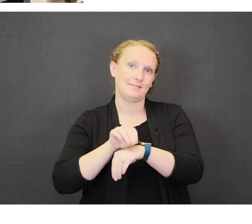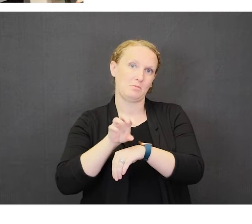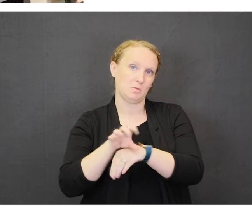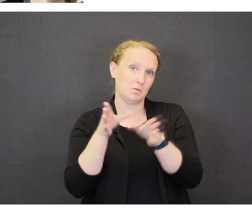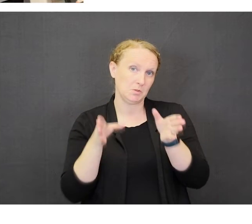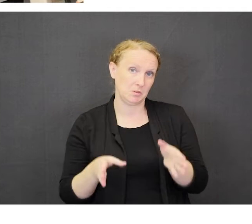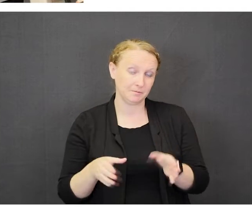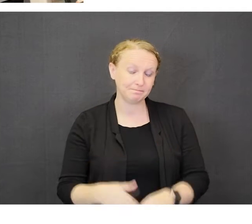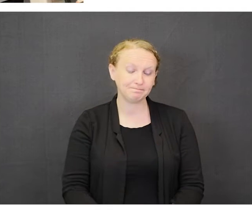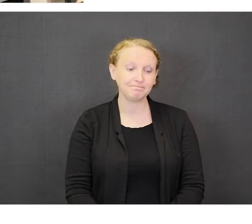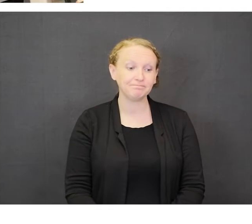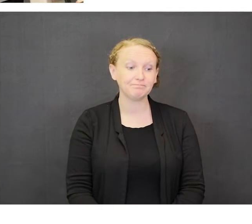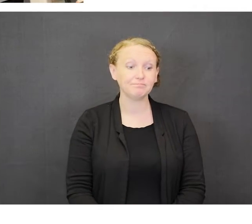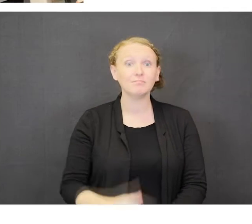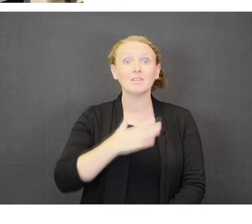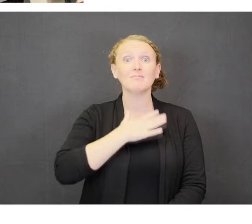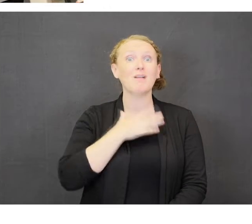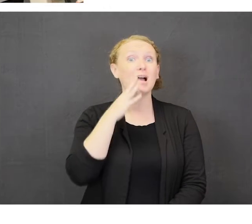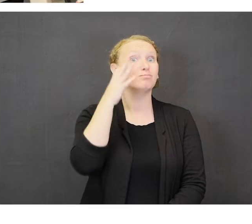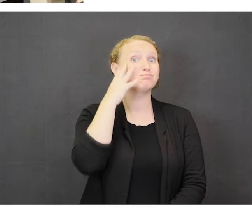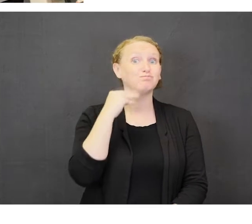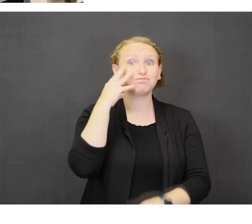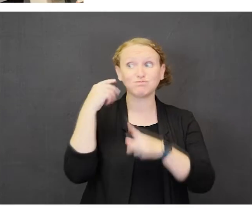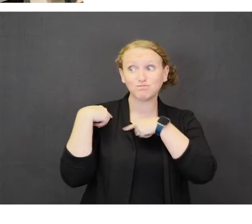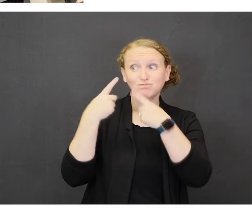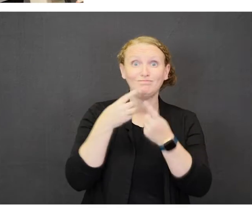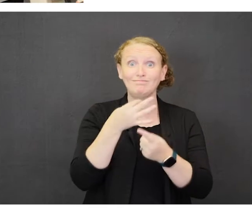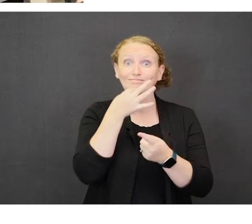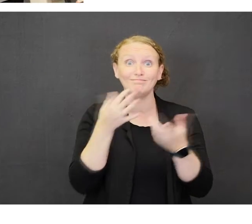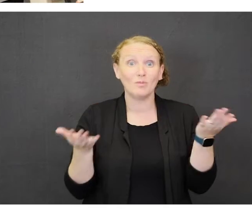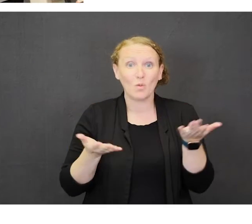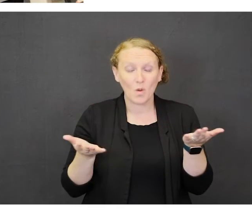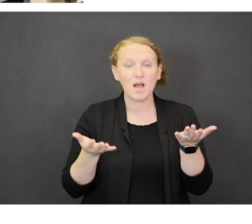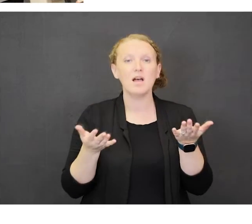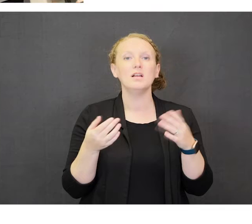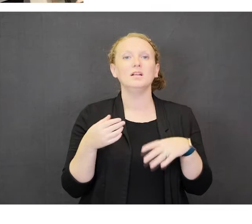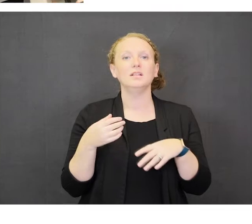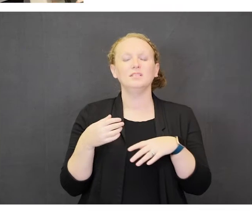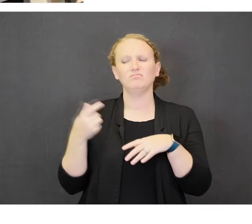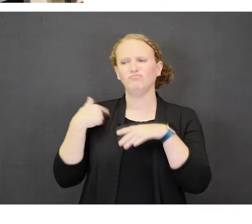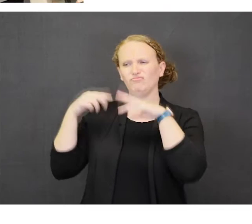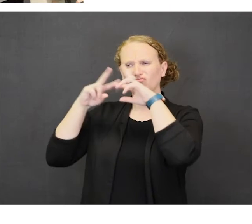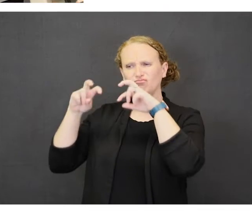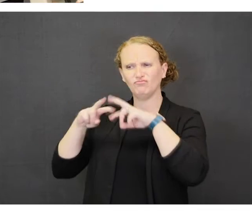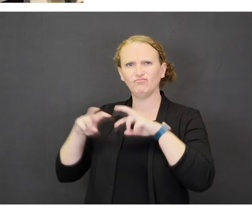My expertise involves bridging the gap between neuroscience and brain